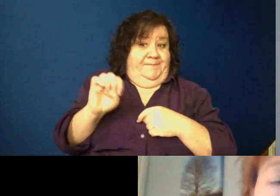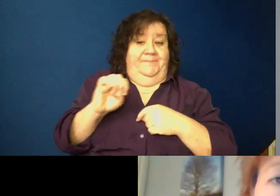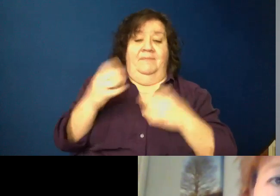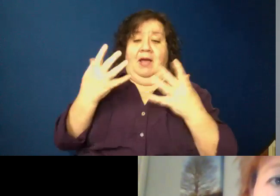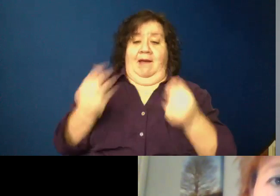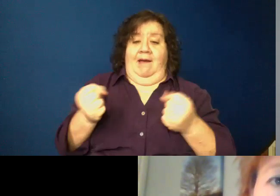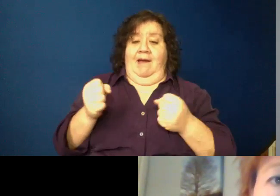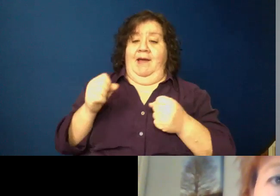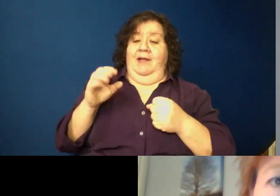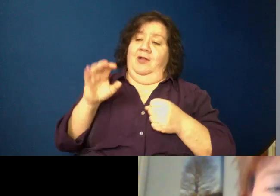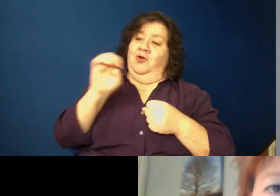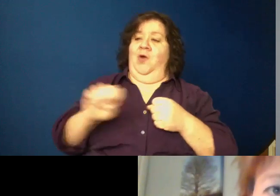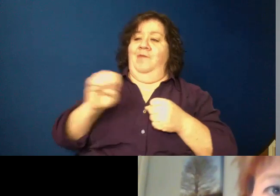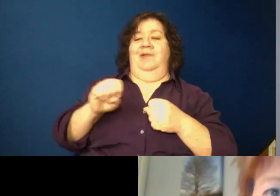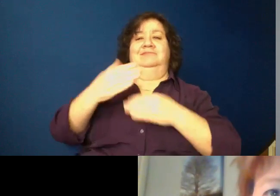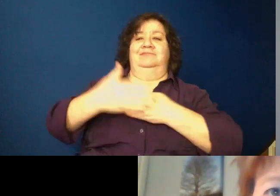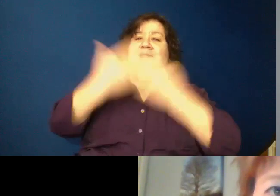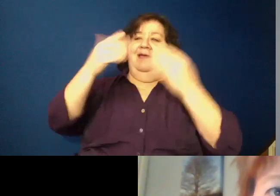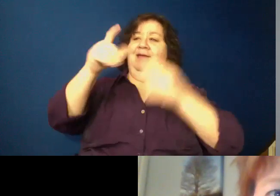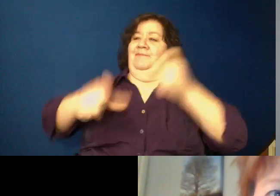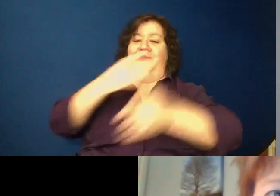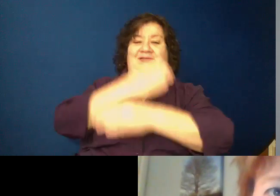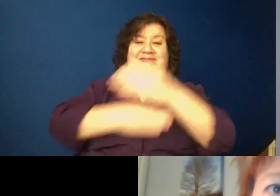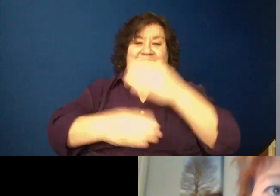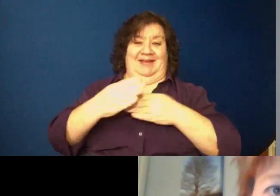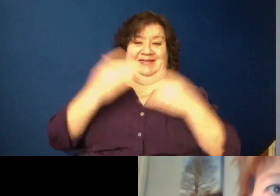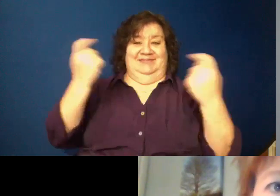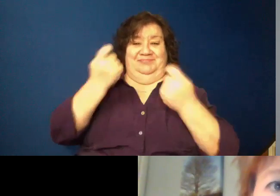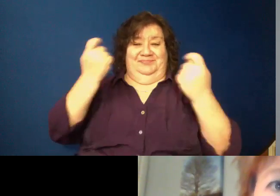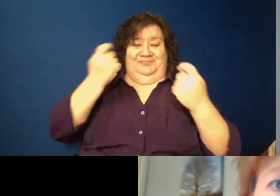is um representative from the european deafblind union asked if it's possible